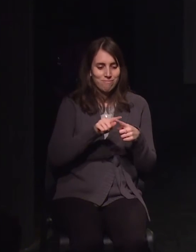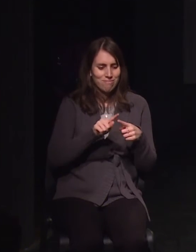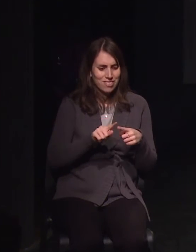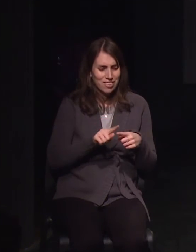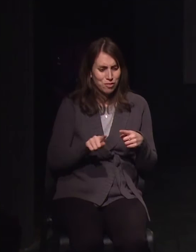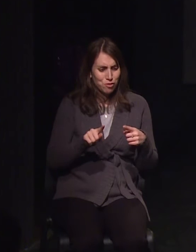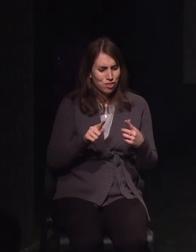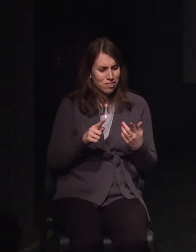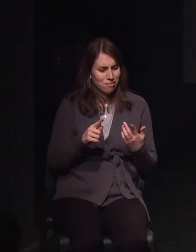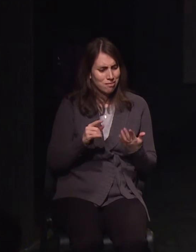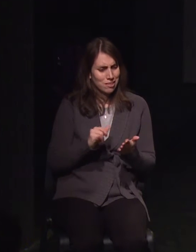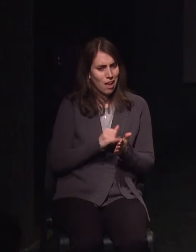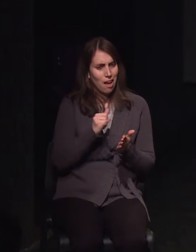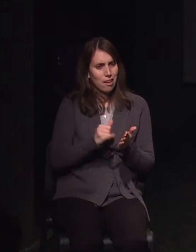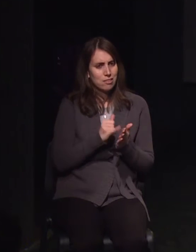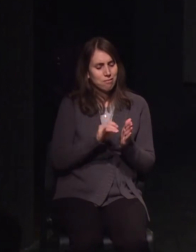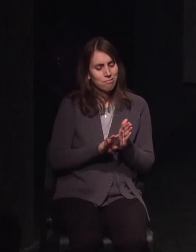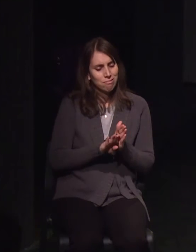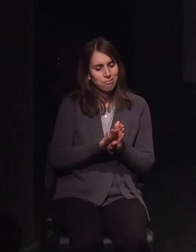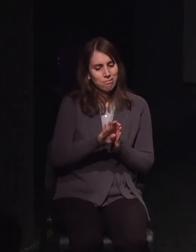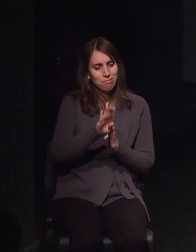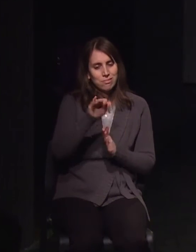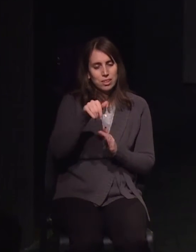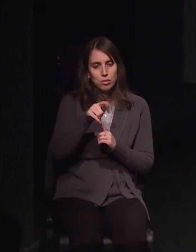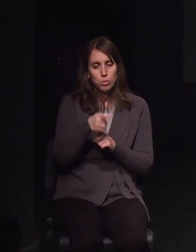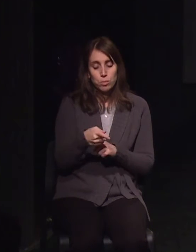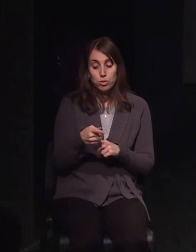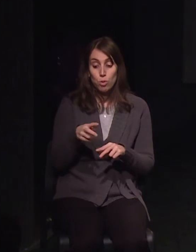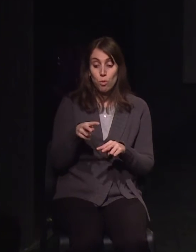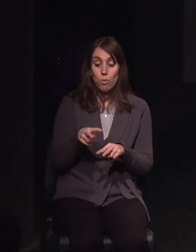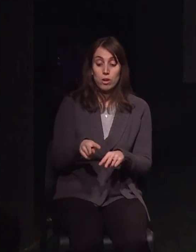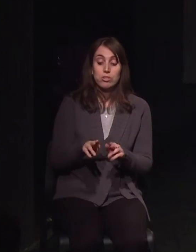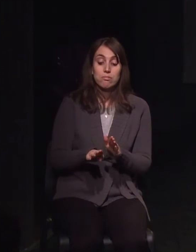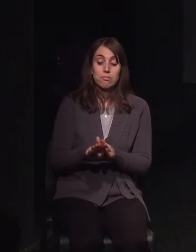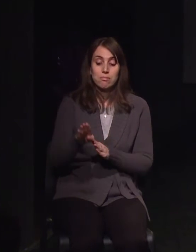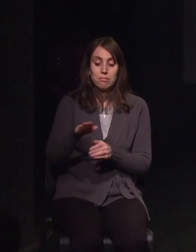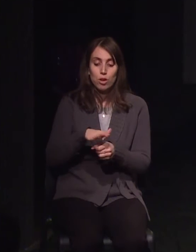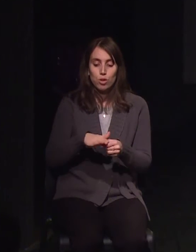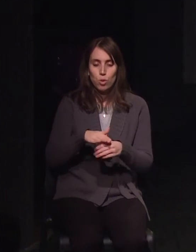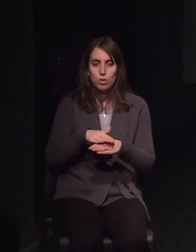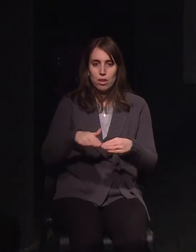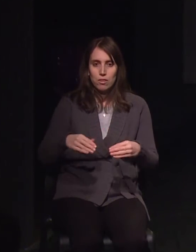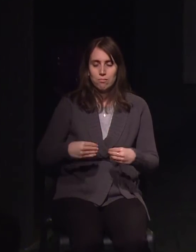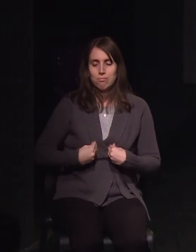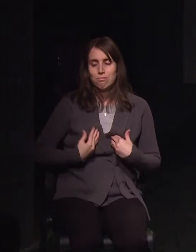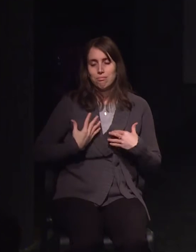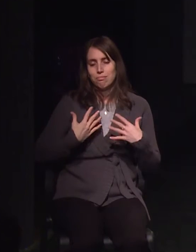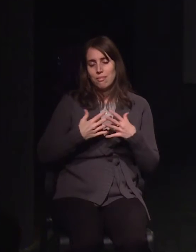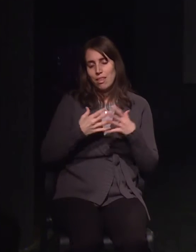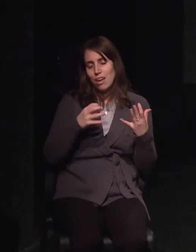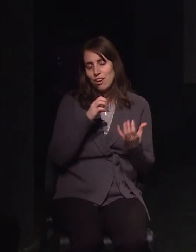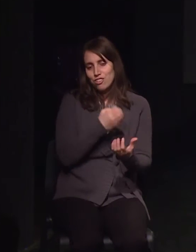And watching those things develop on a local level has given me an incredible amount of energy personally.